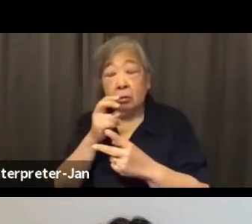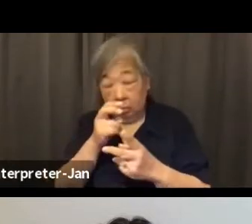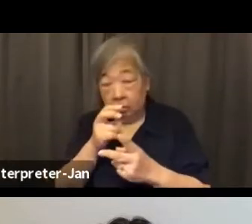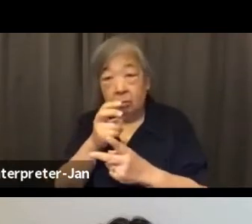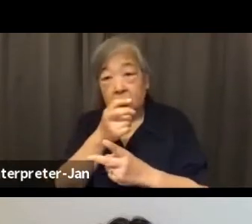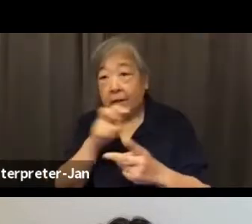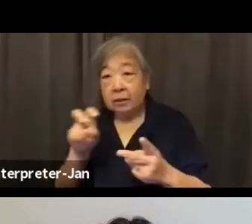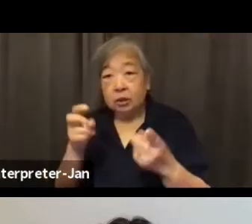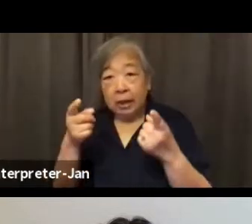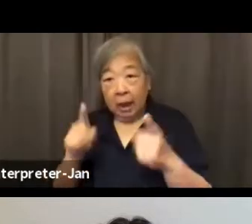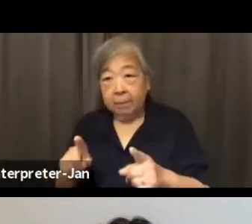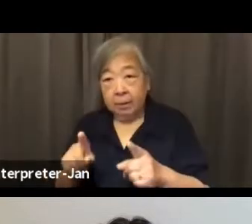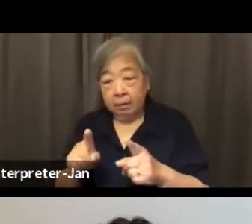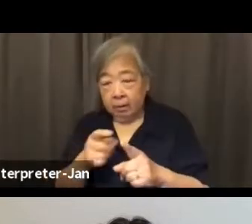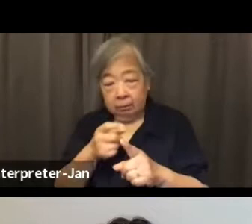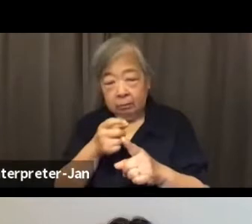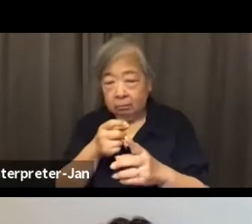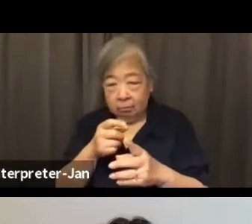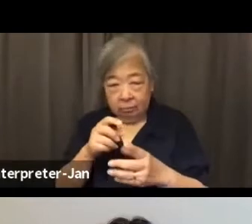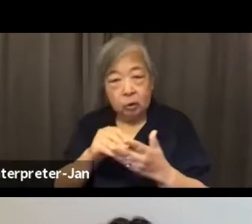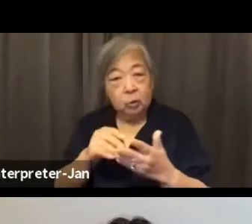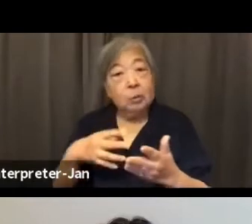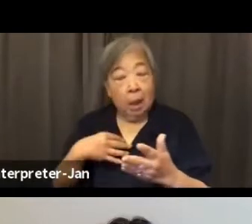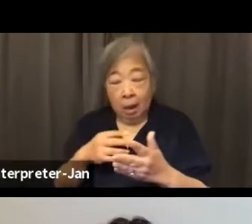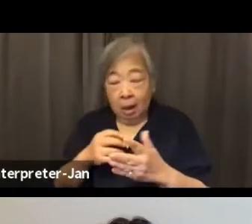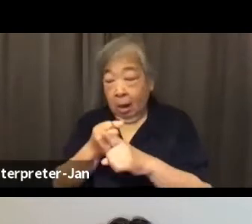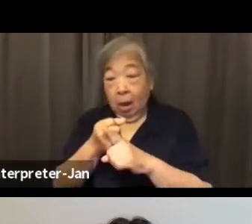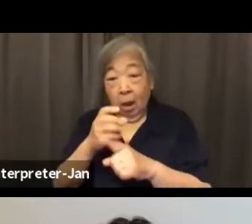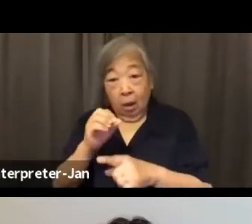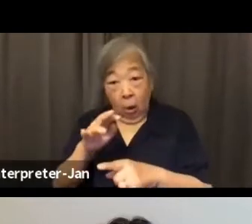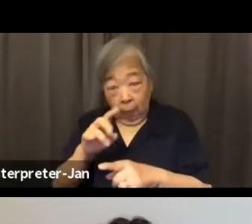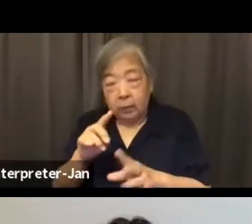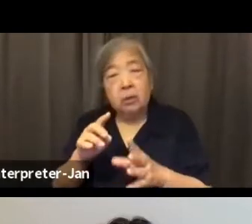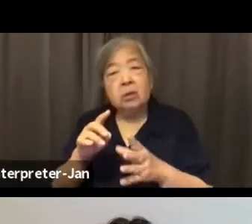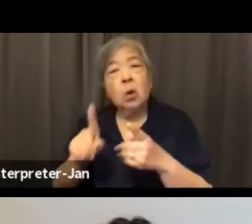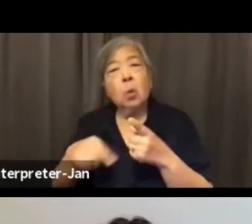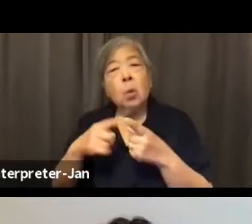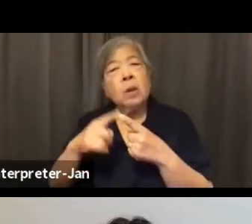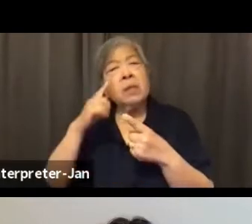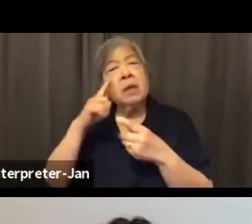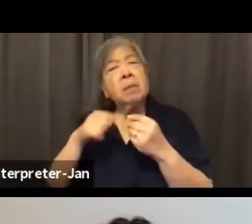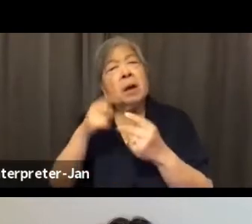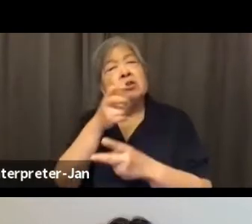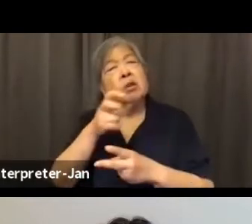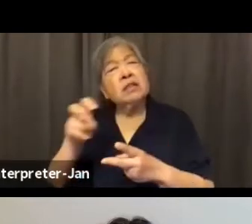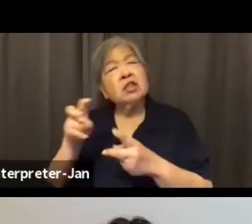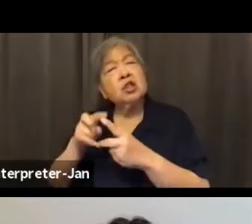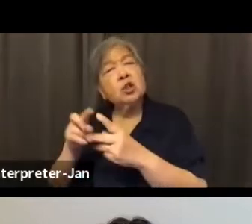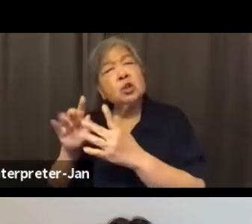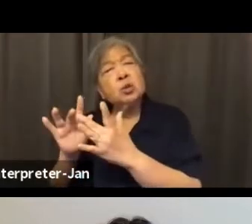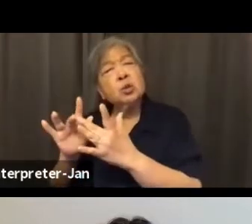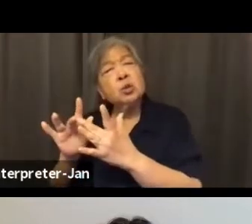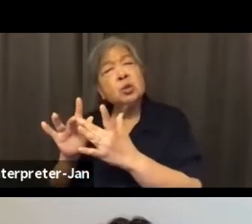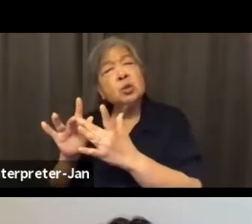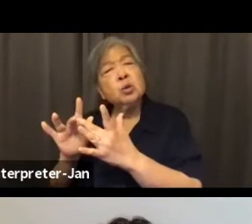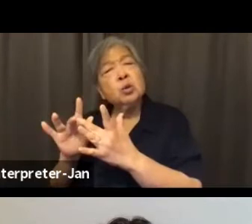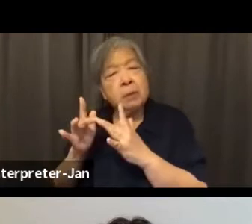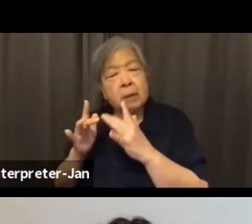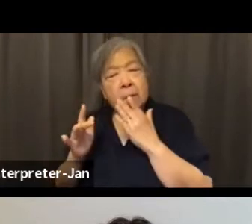so one of the things we were thinking about as we transitioned virtually was, what do we do with platforms?